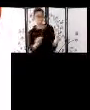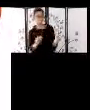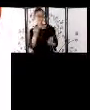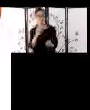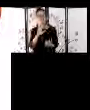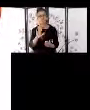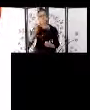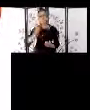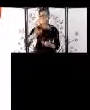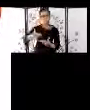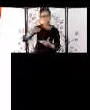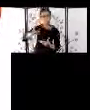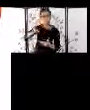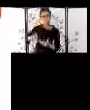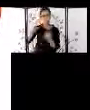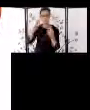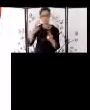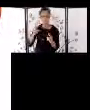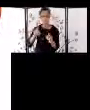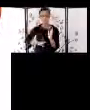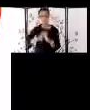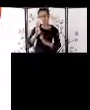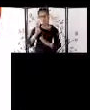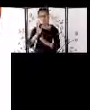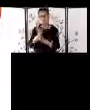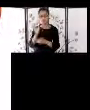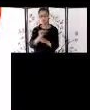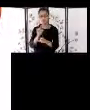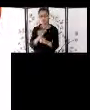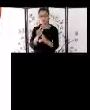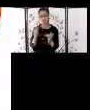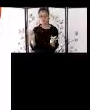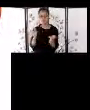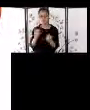growth, and career. Your resume or CV should only include things